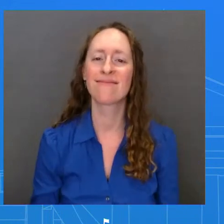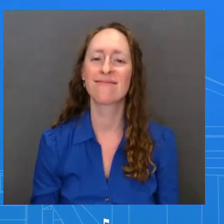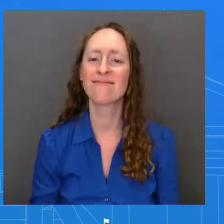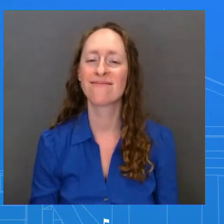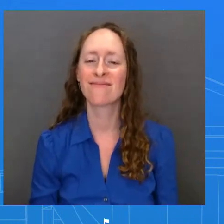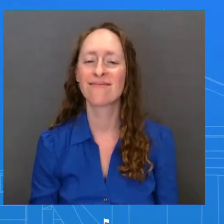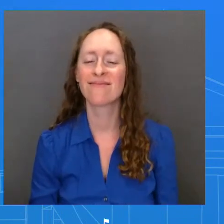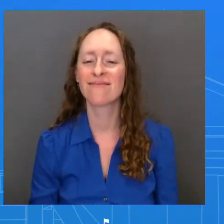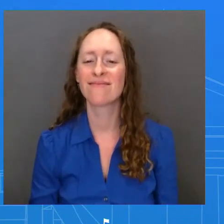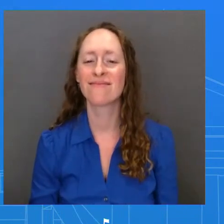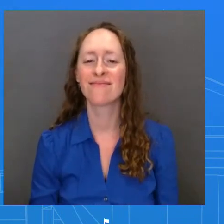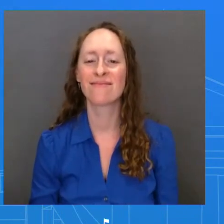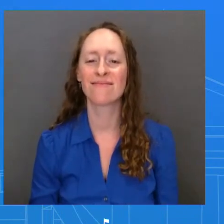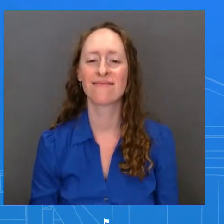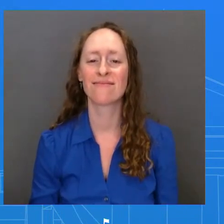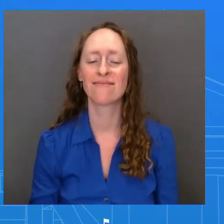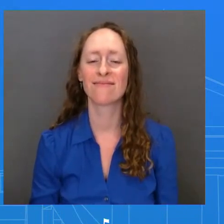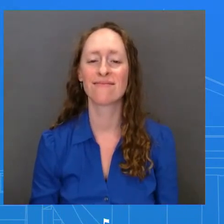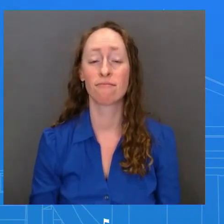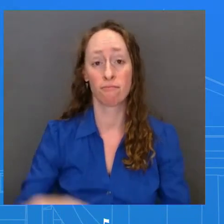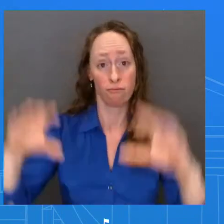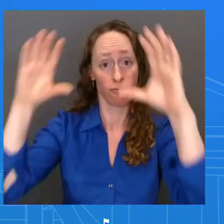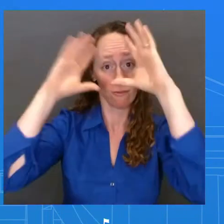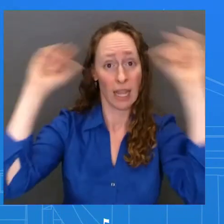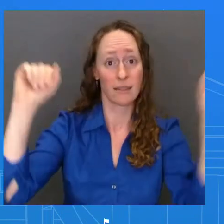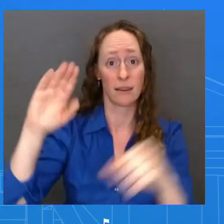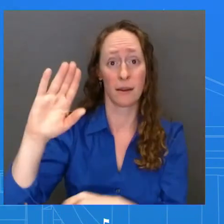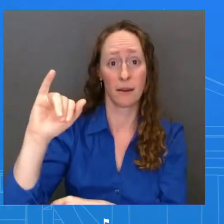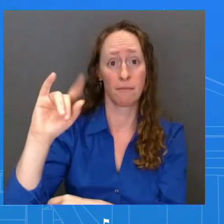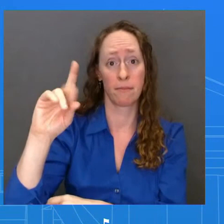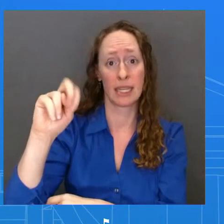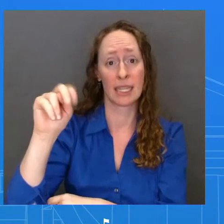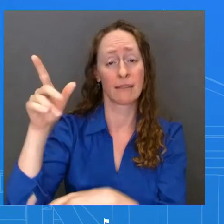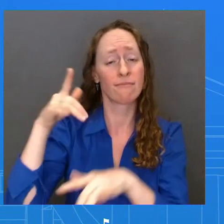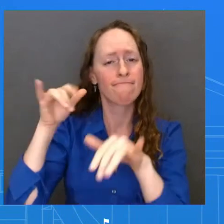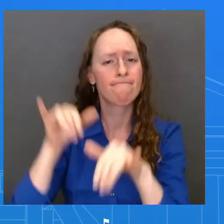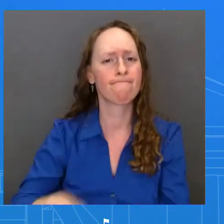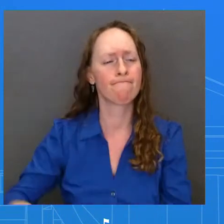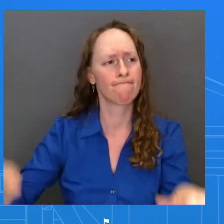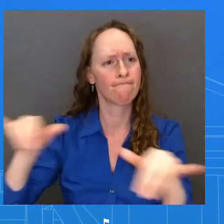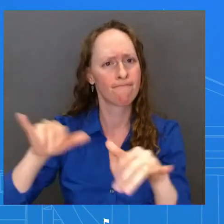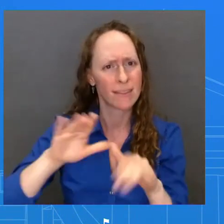with both of these leaders was how to build stronger Japan-ROK ties